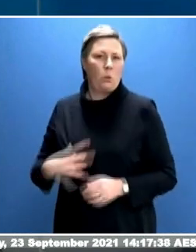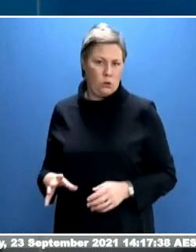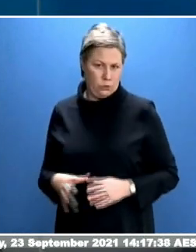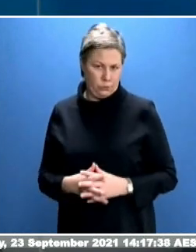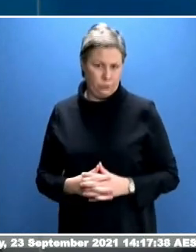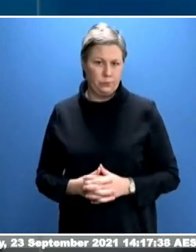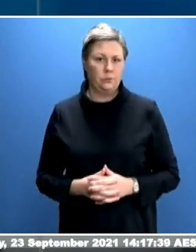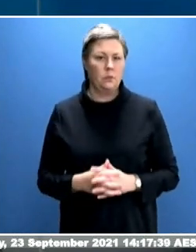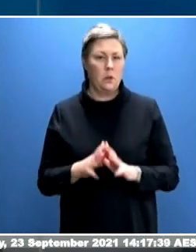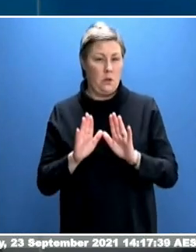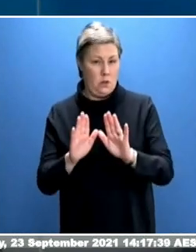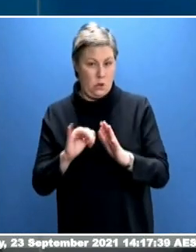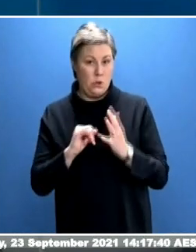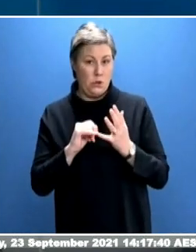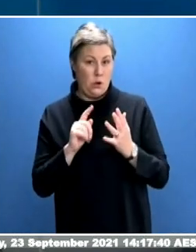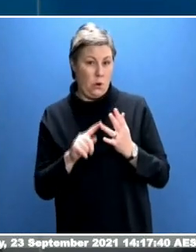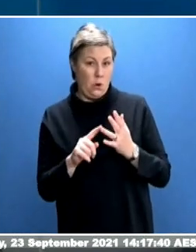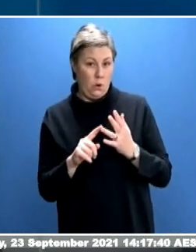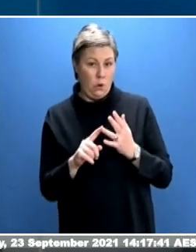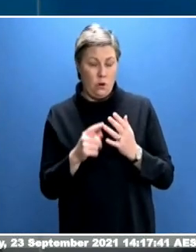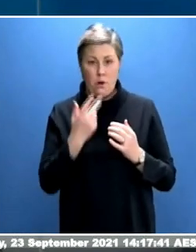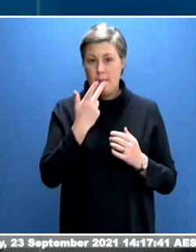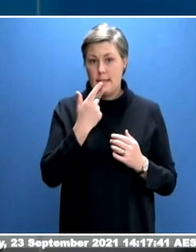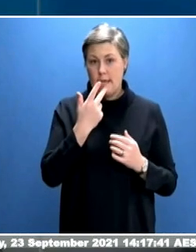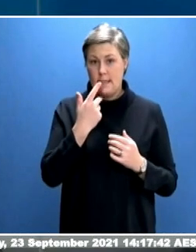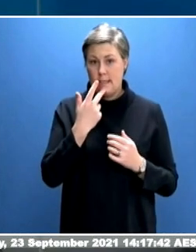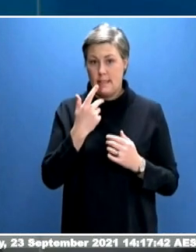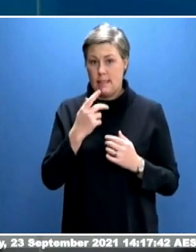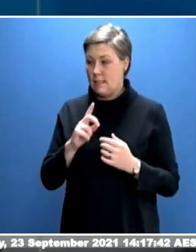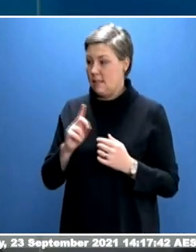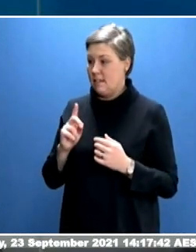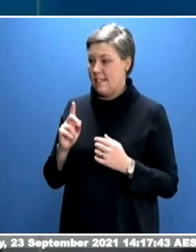So, if there was a requirement of concern for safety of the young